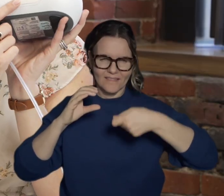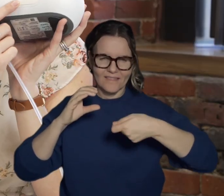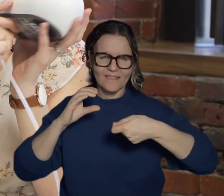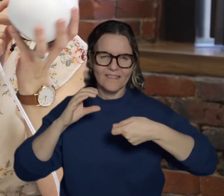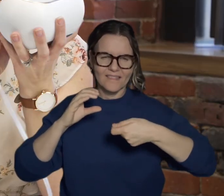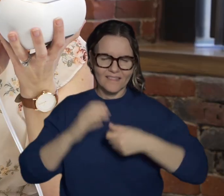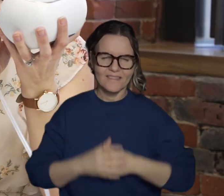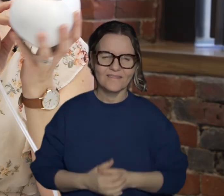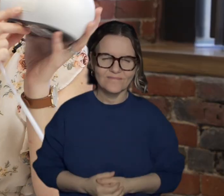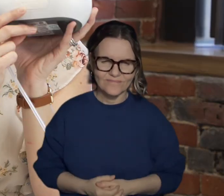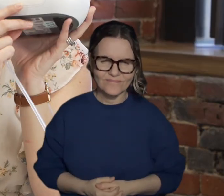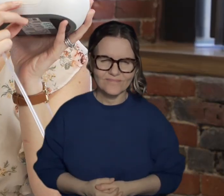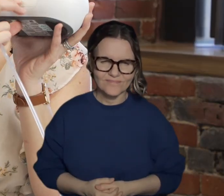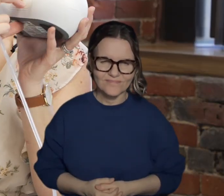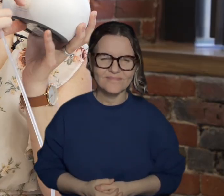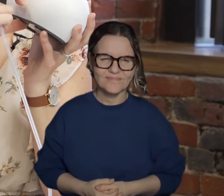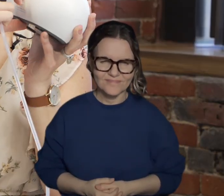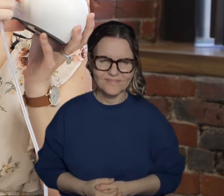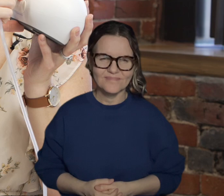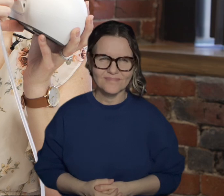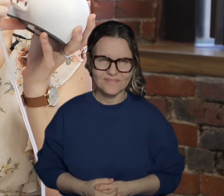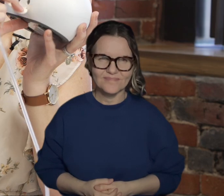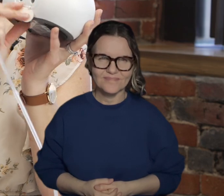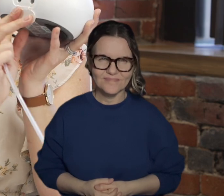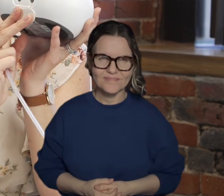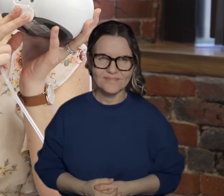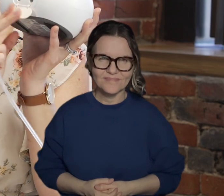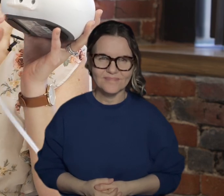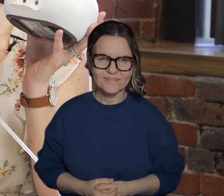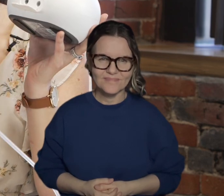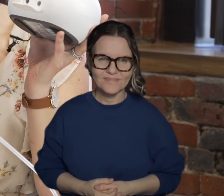there's this little thing here it says breast pump it's just a little silicone door that opens